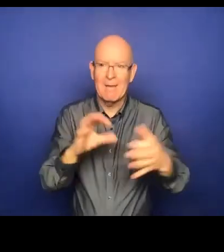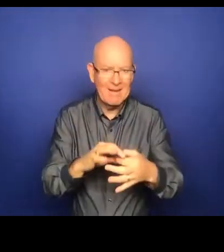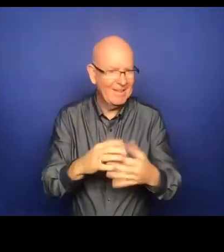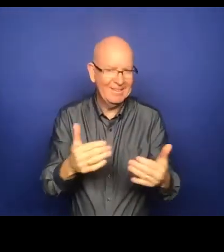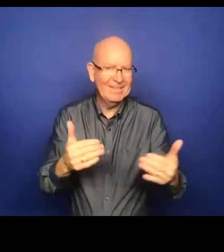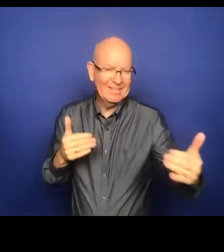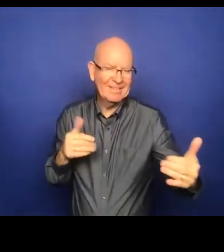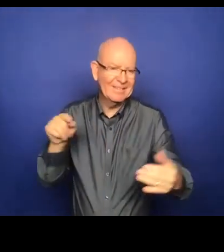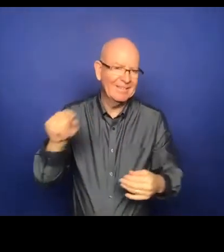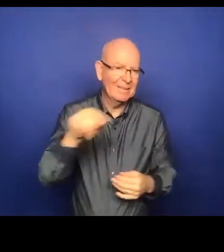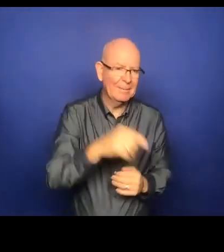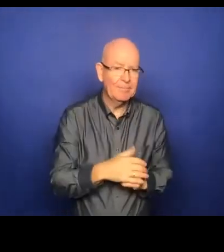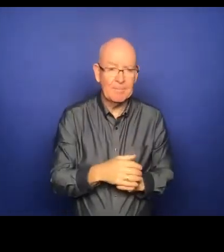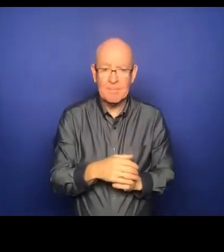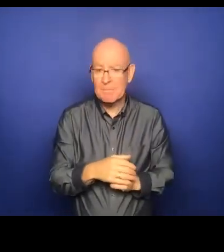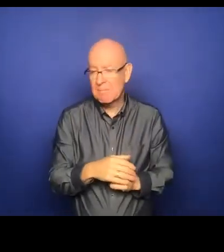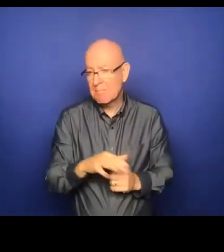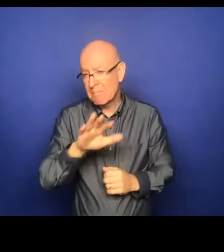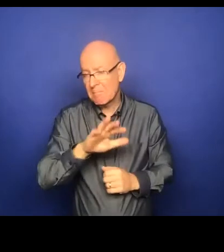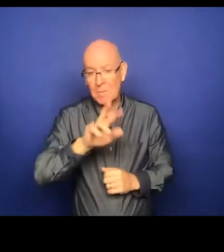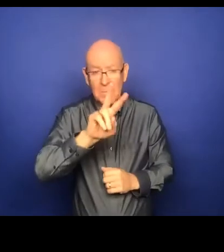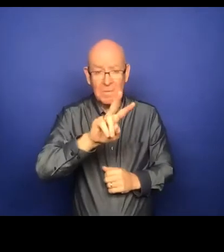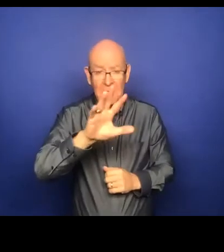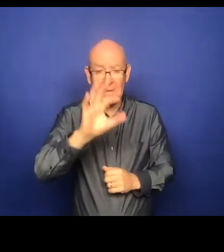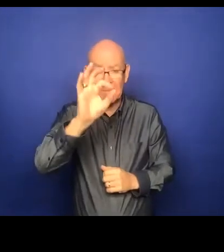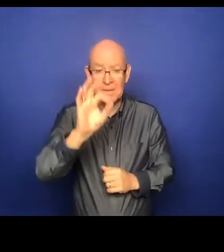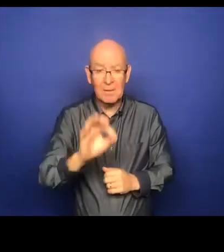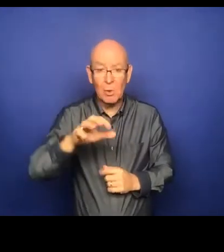in line with the CRPD and the